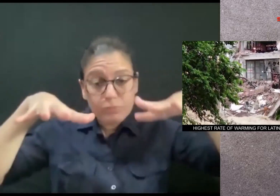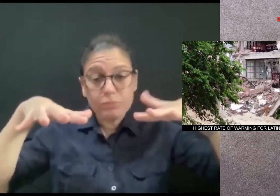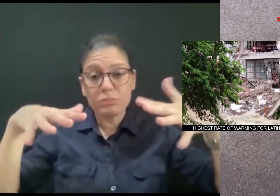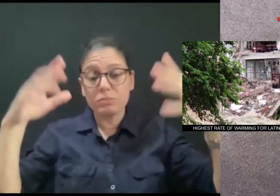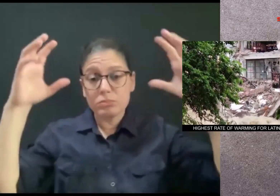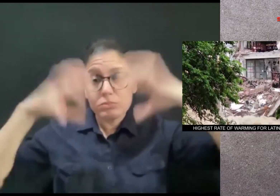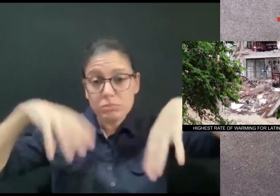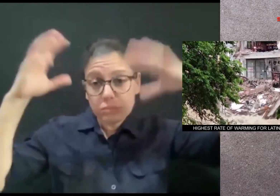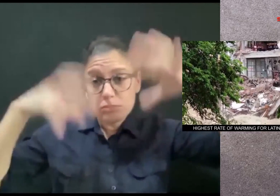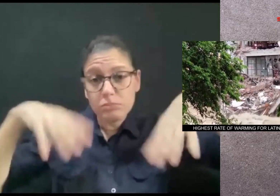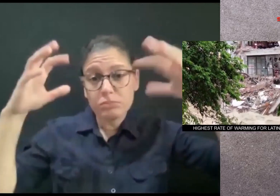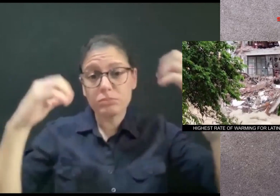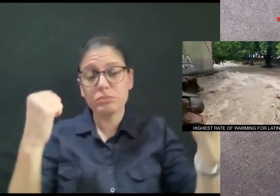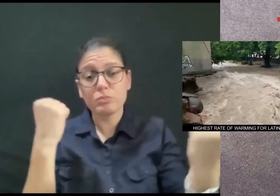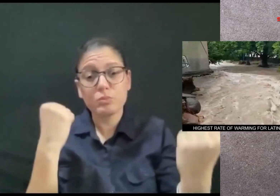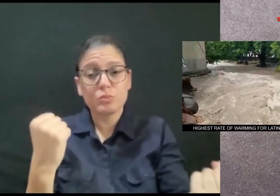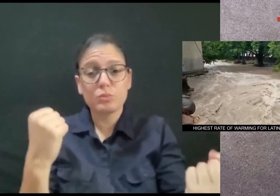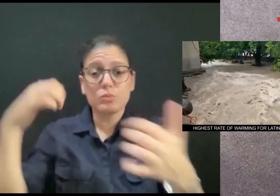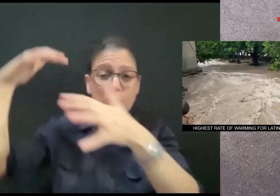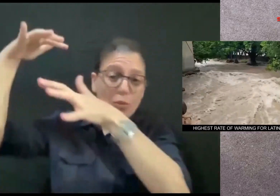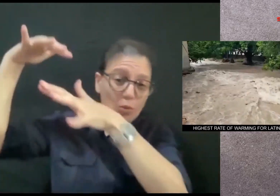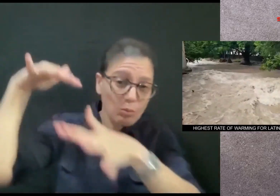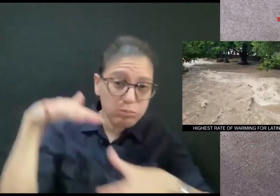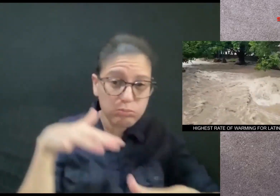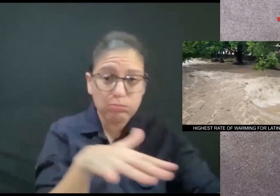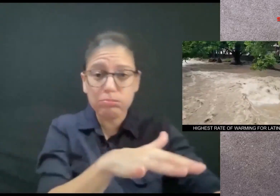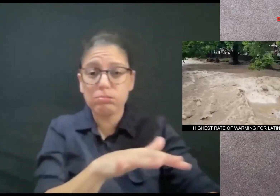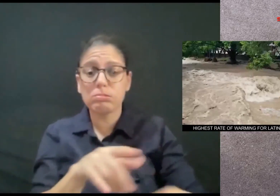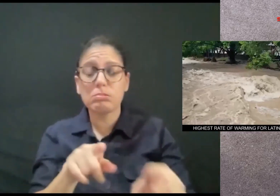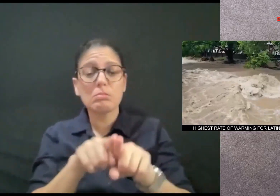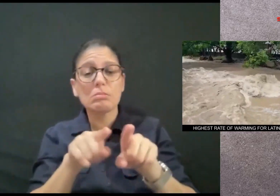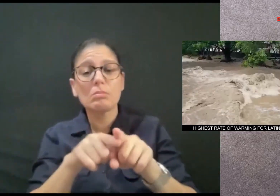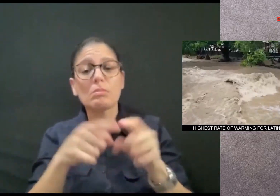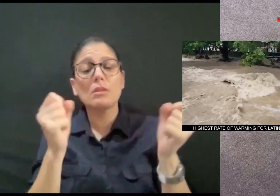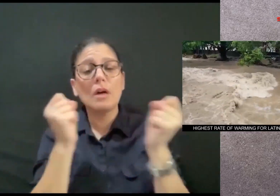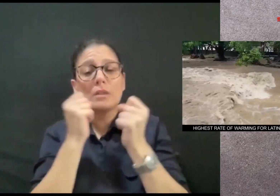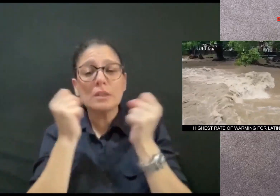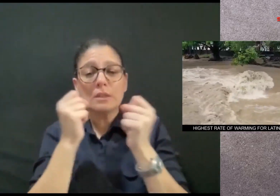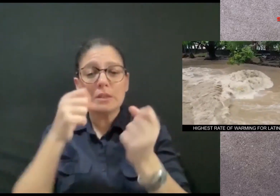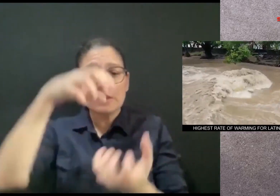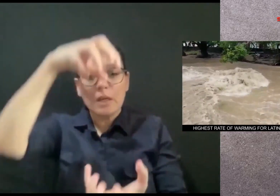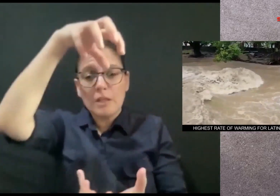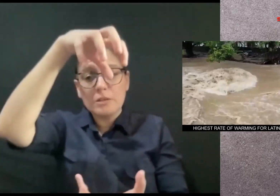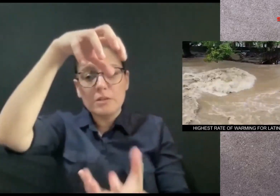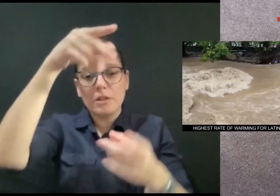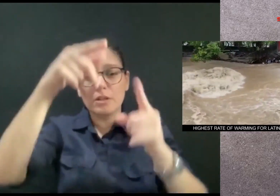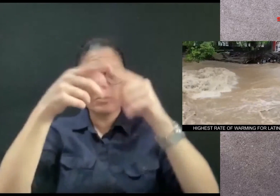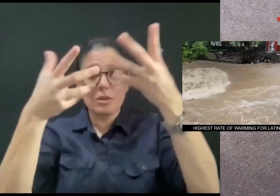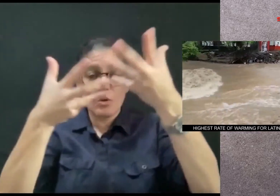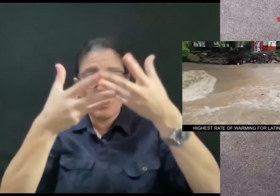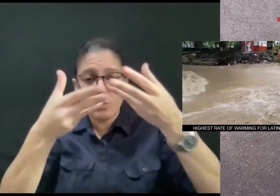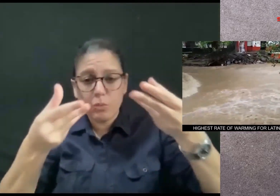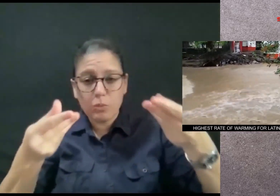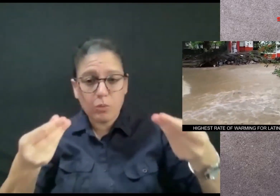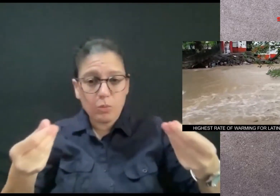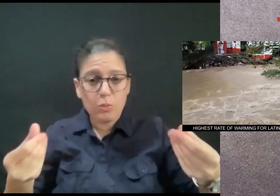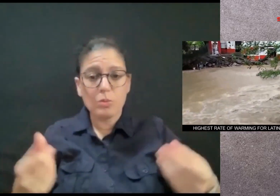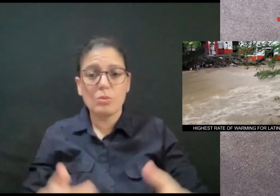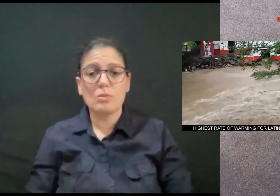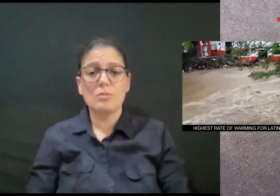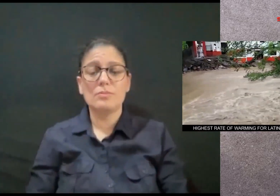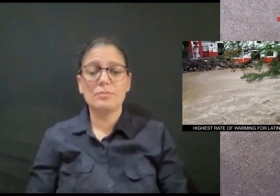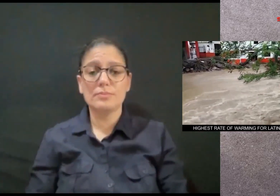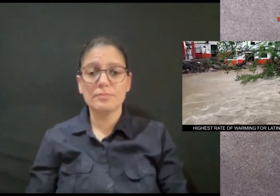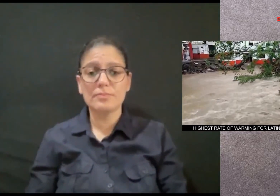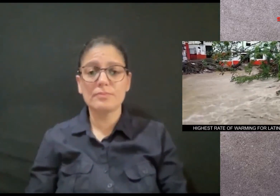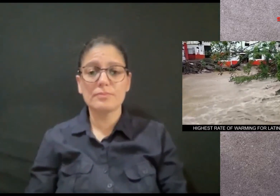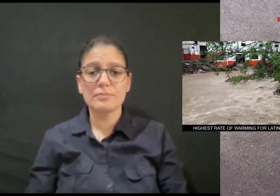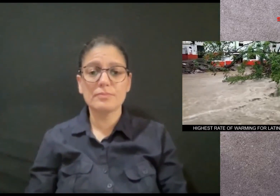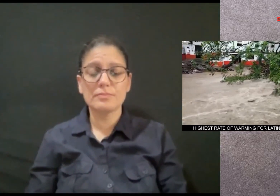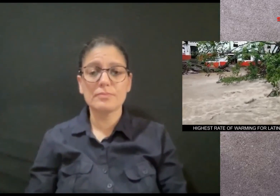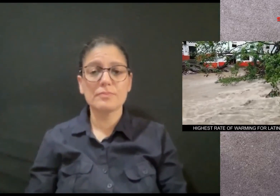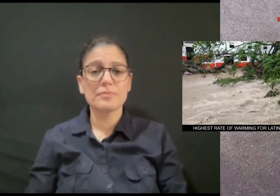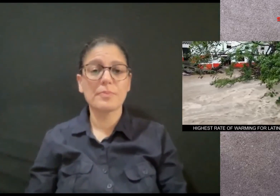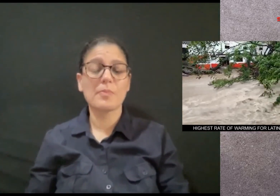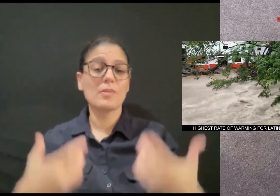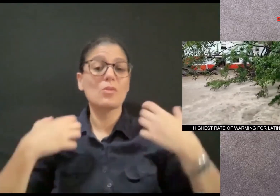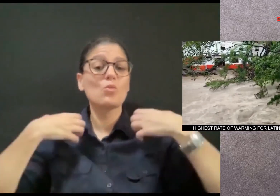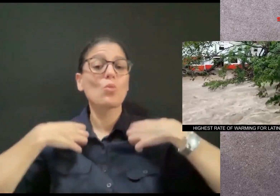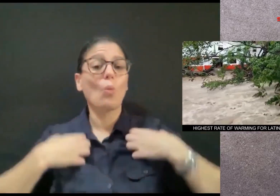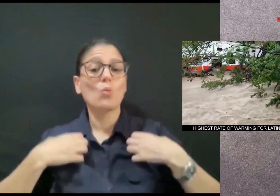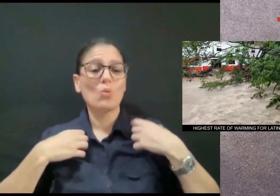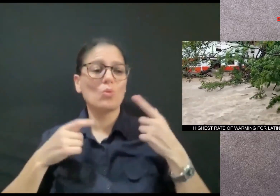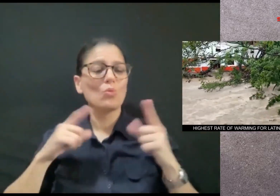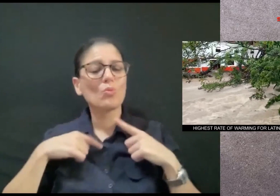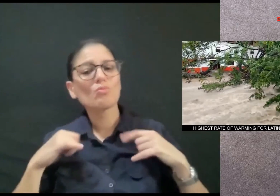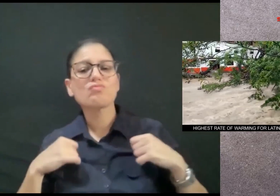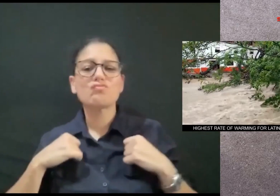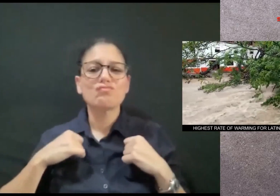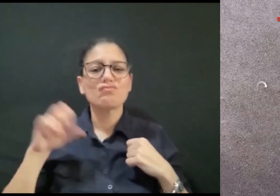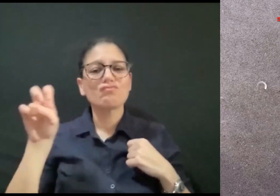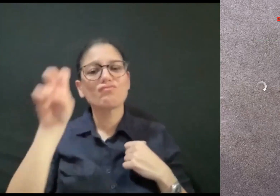caused by heavy rain and the melting of glaciers in the Andes Mountains